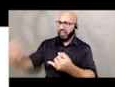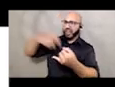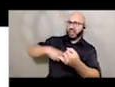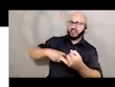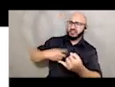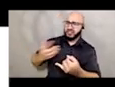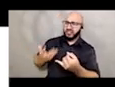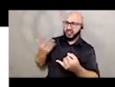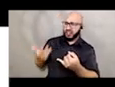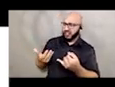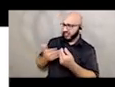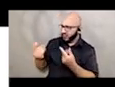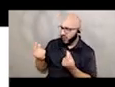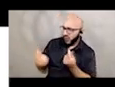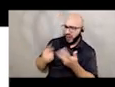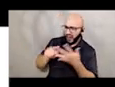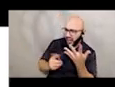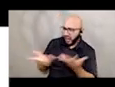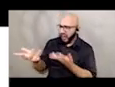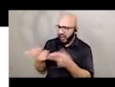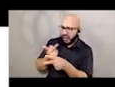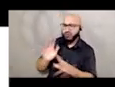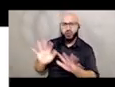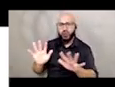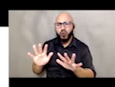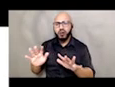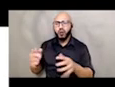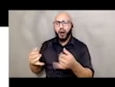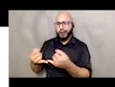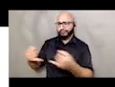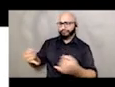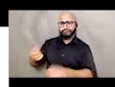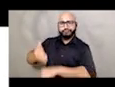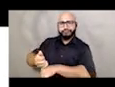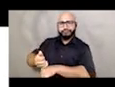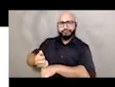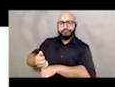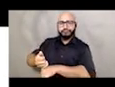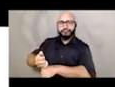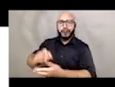What to do next? So establishing these boundaries beforehand helps eliminate some of these problems.